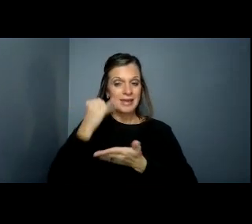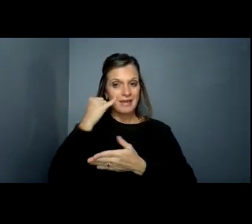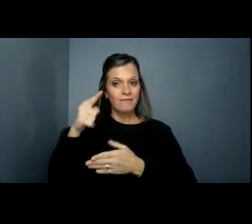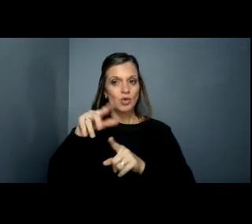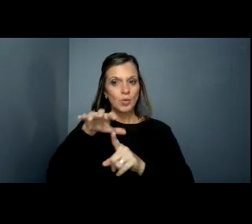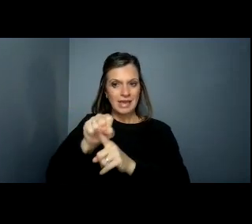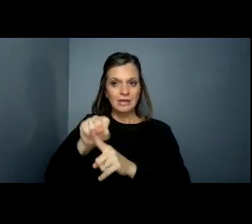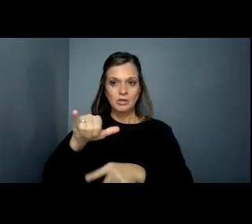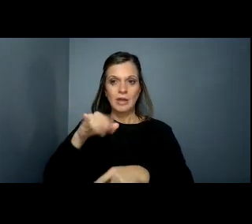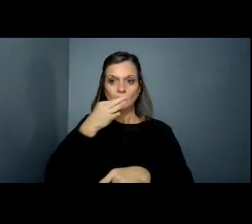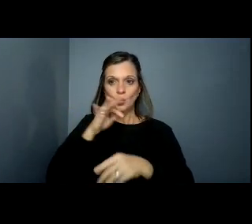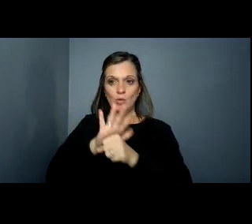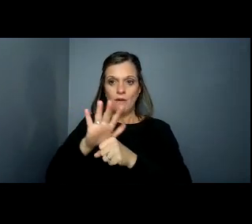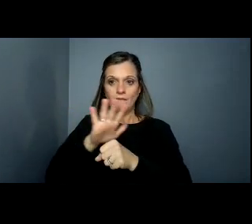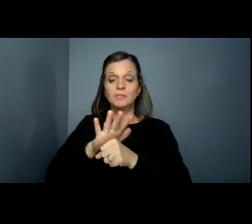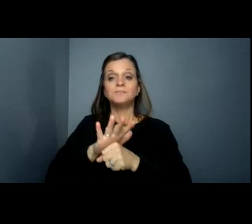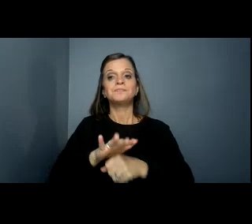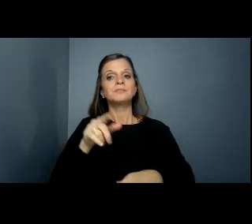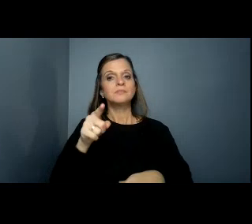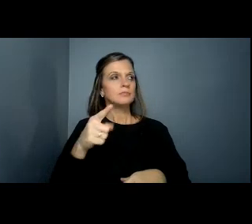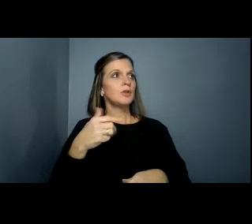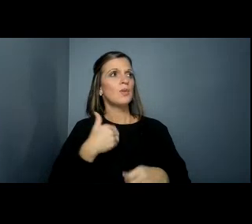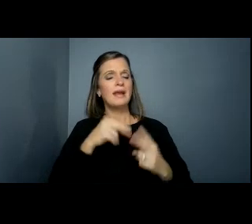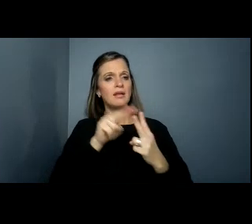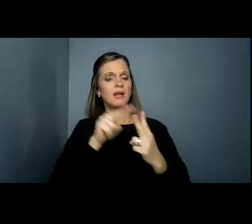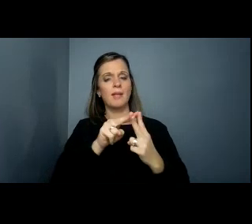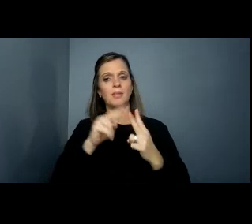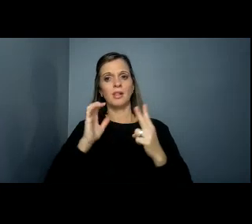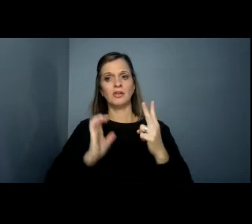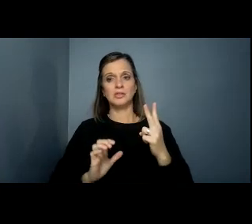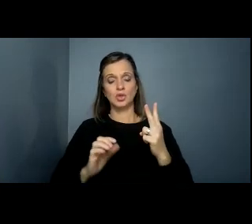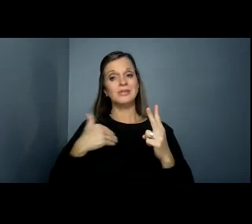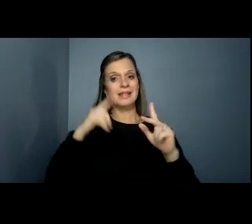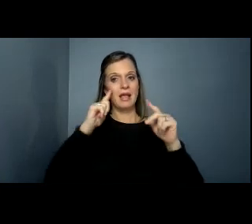I had, yeah. We've had a couple consumers that have had loss because of COVID and then I had one who was a truck driver who